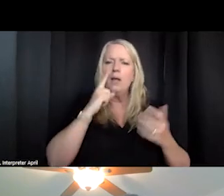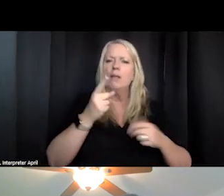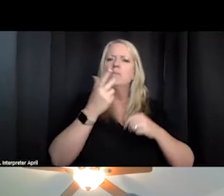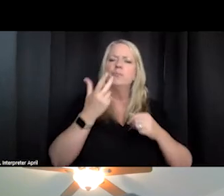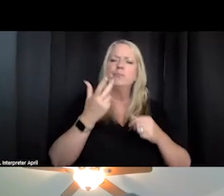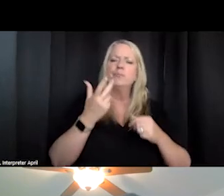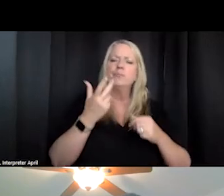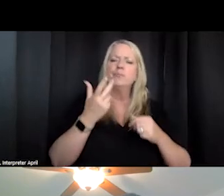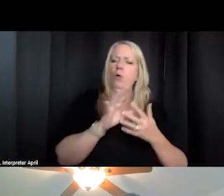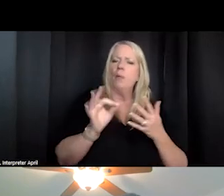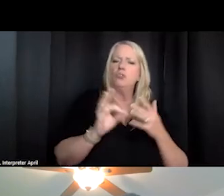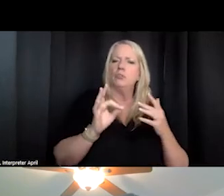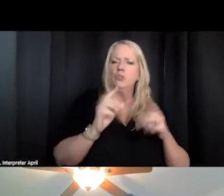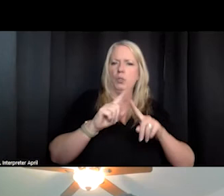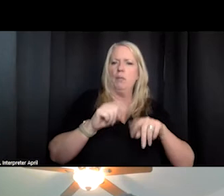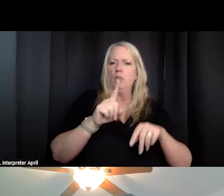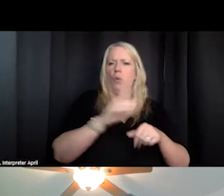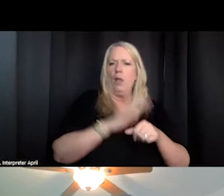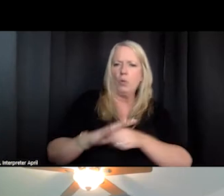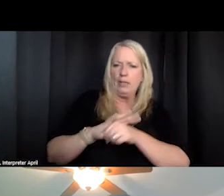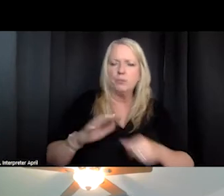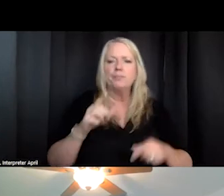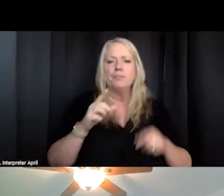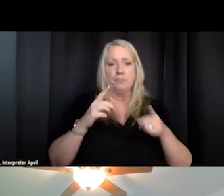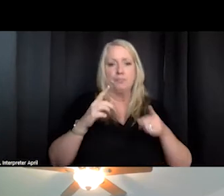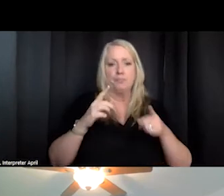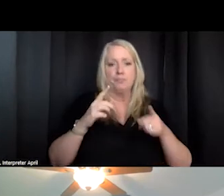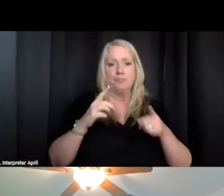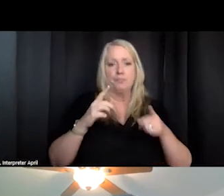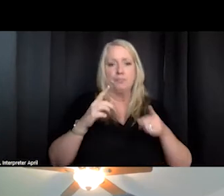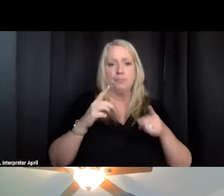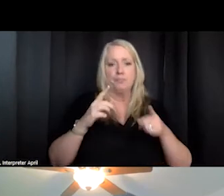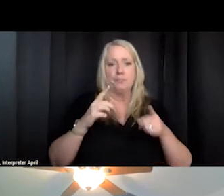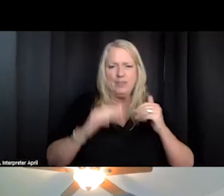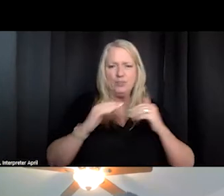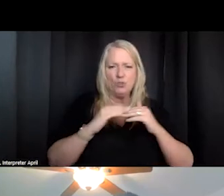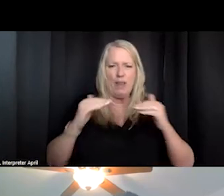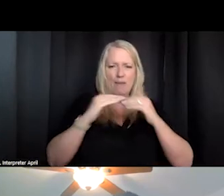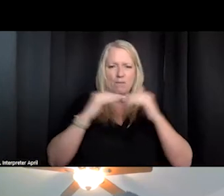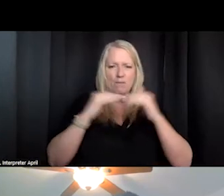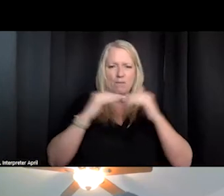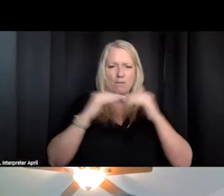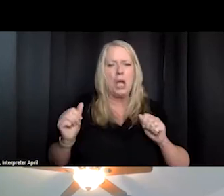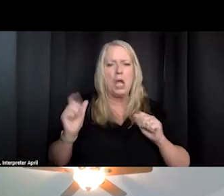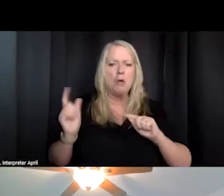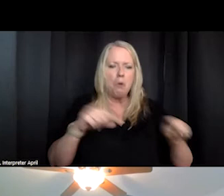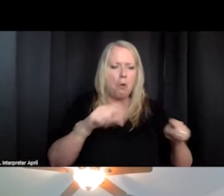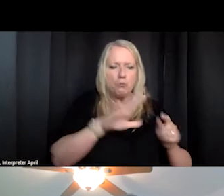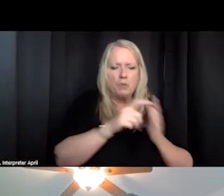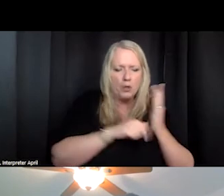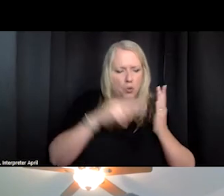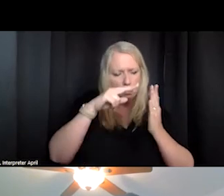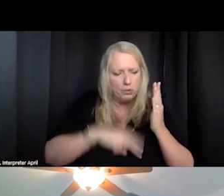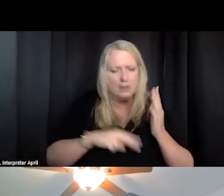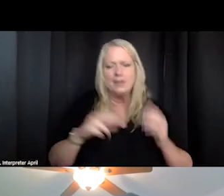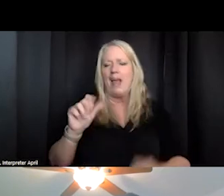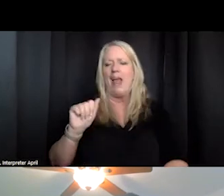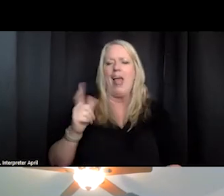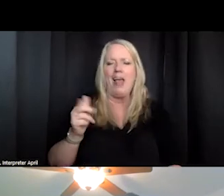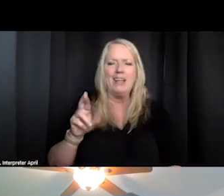THE ARTICLE FLESHES OUT. EACH LEVEL, SO YOU CAN WE ARE HAPPY TO HAVE YOU ON THE CALL. THIS